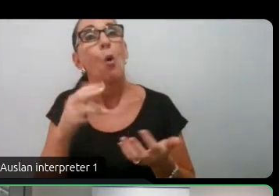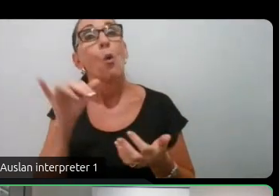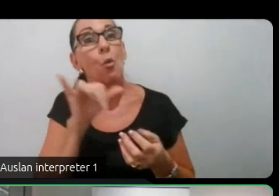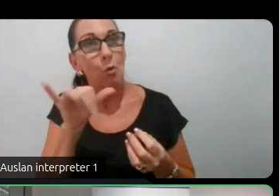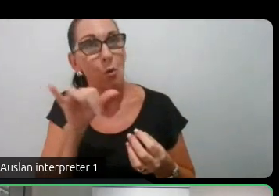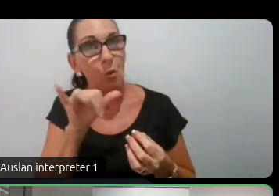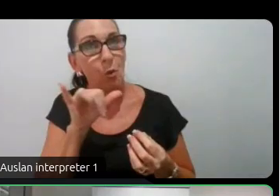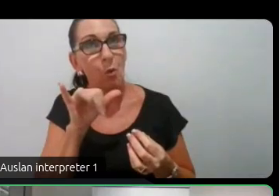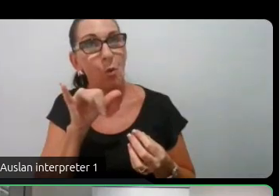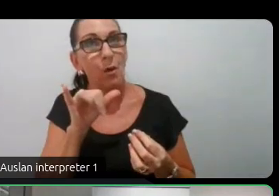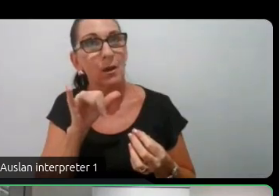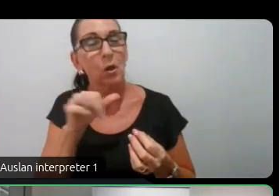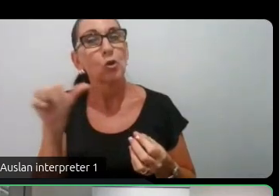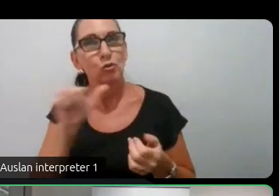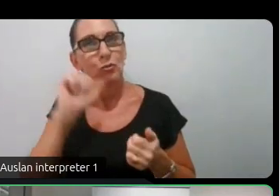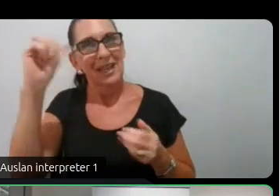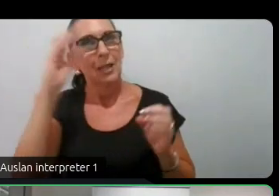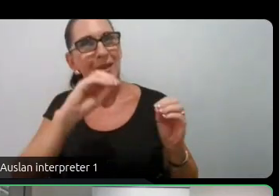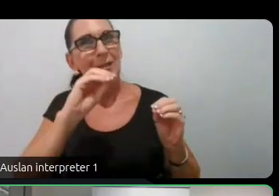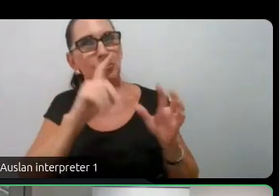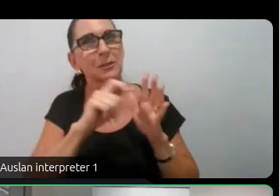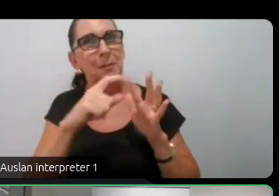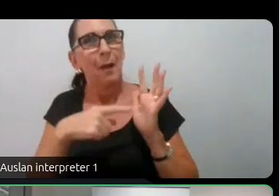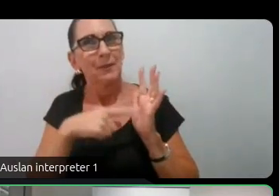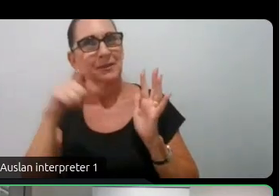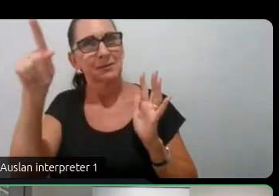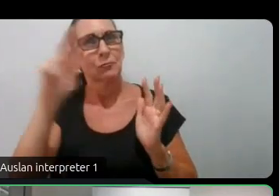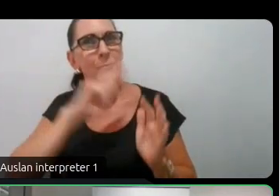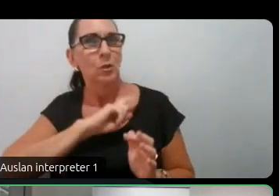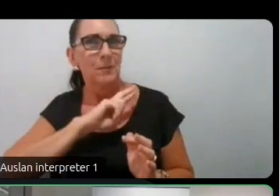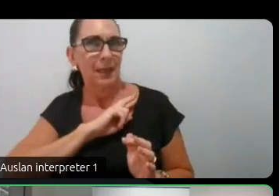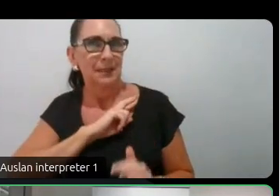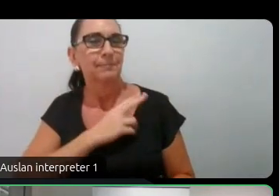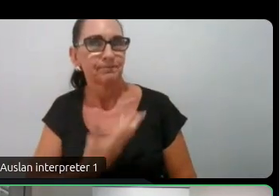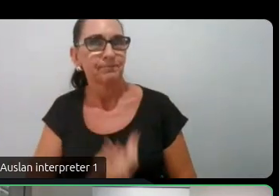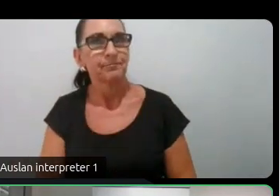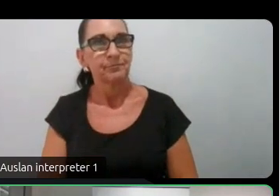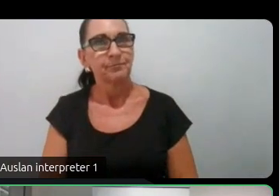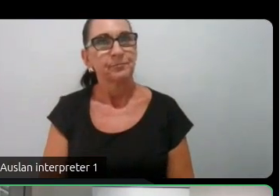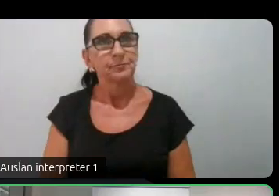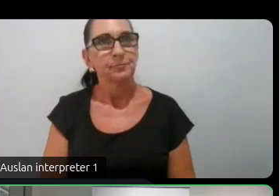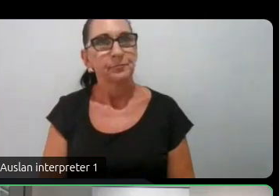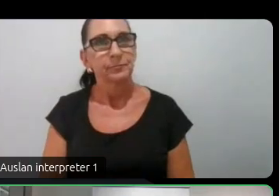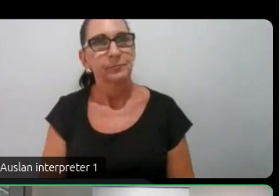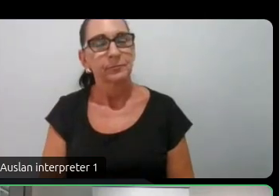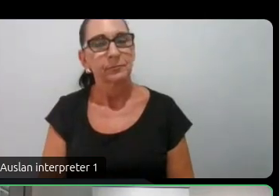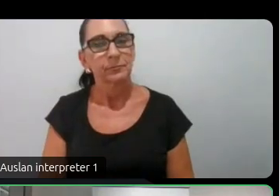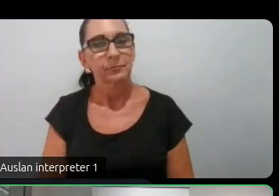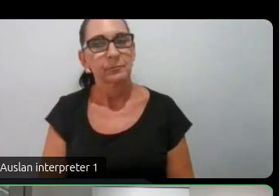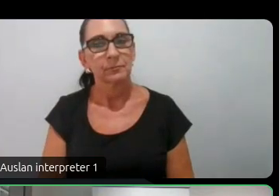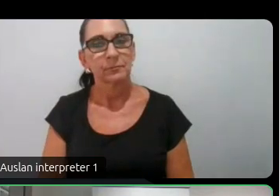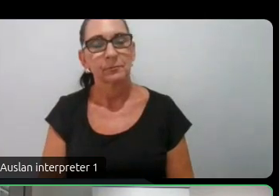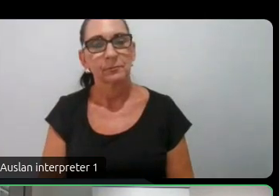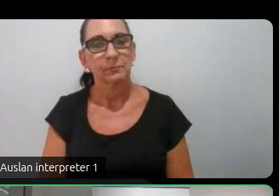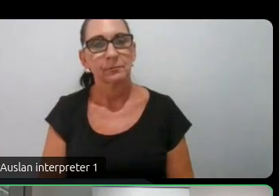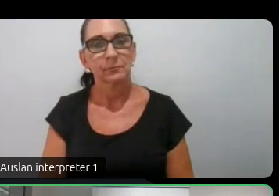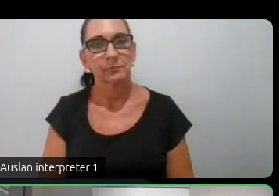responsibility of like the education department to uh respond to or reasonable accommodation.